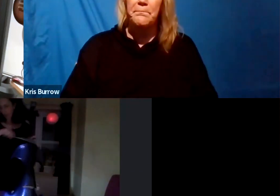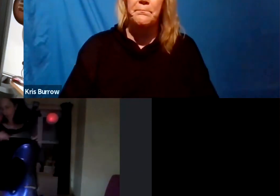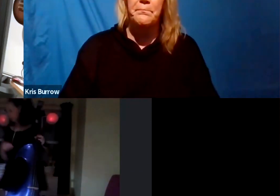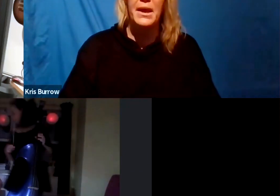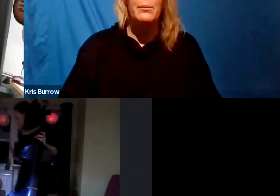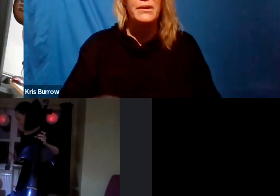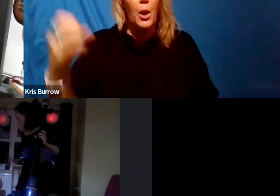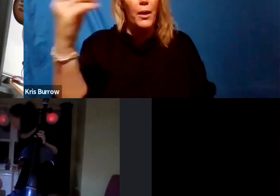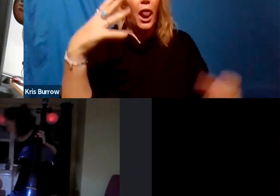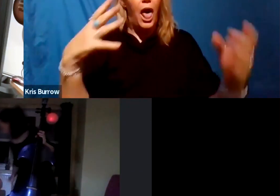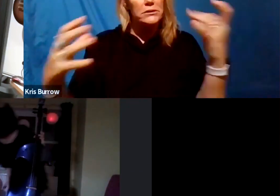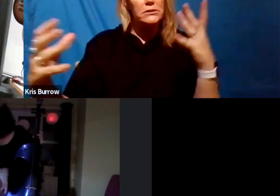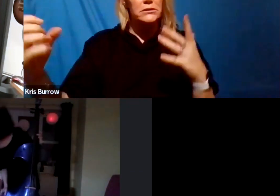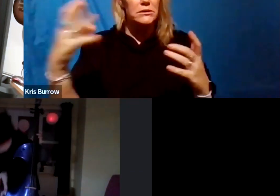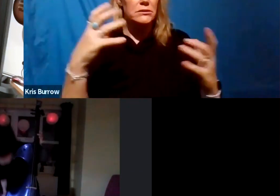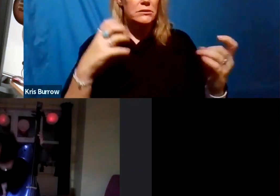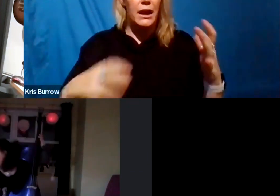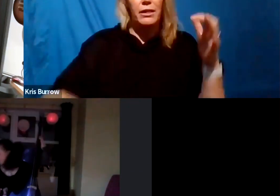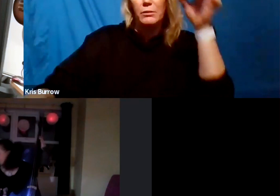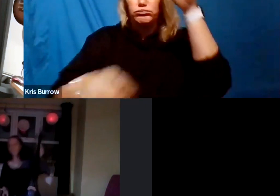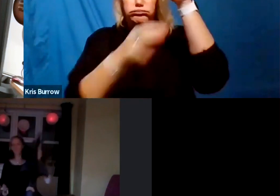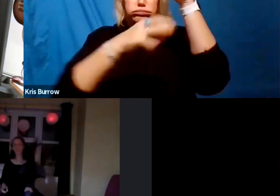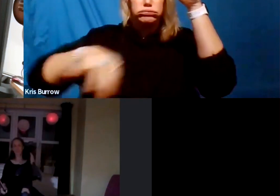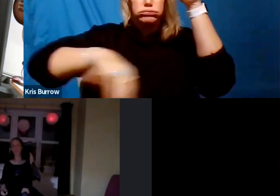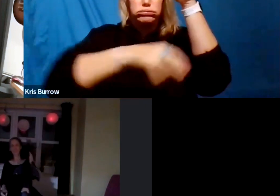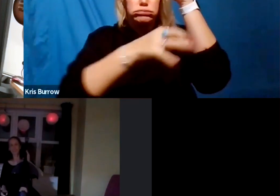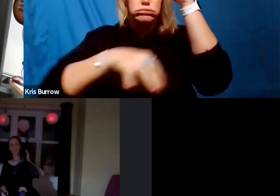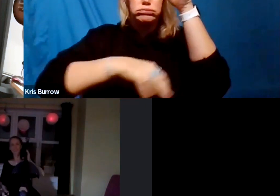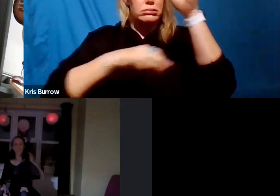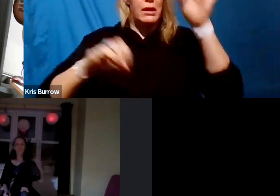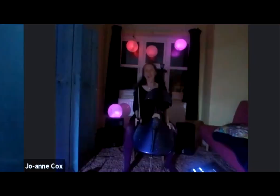So, over to you Jo.